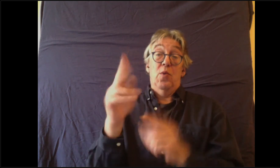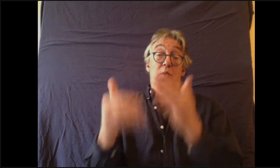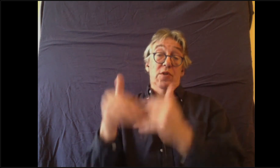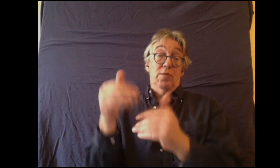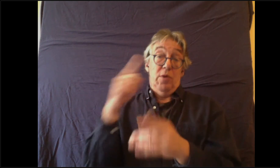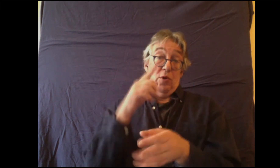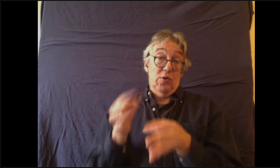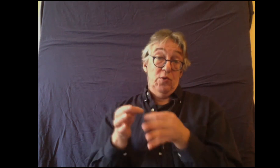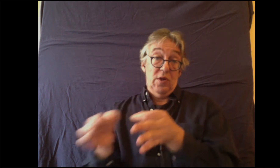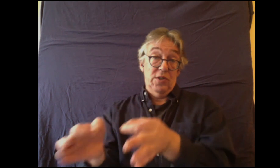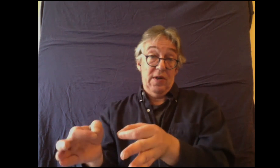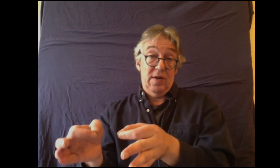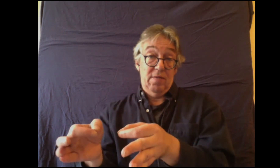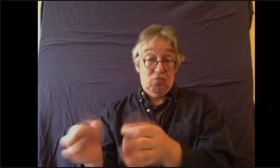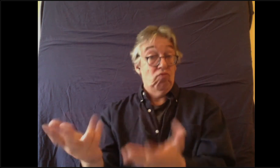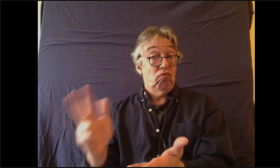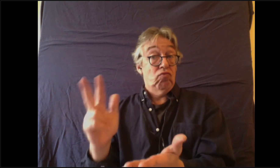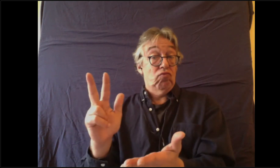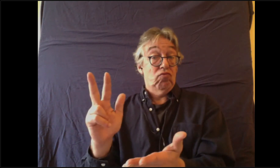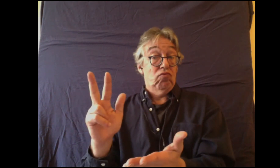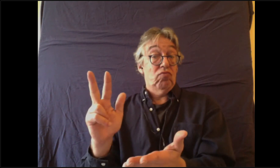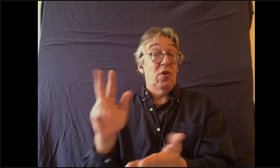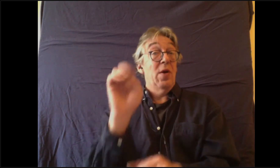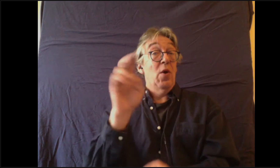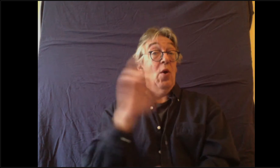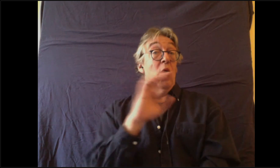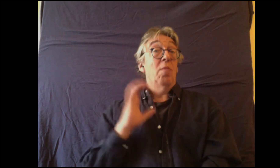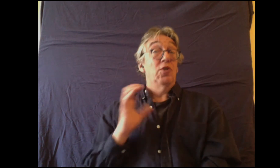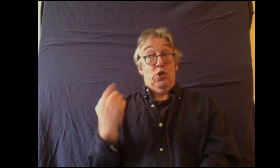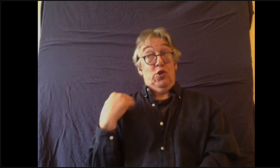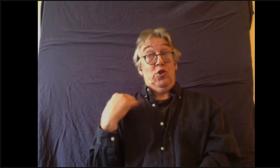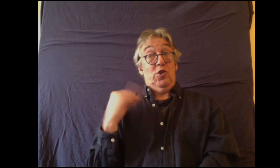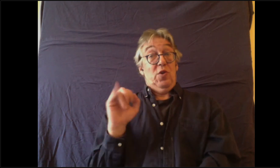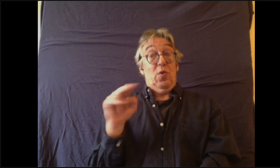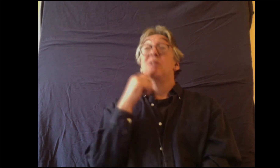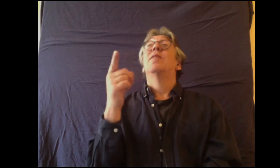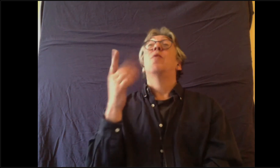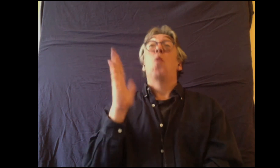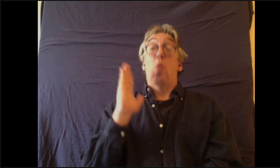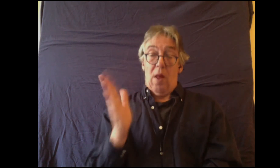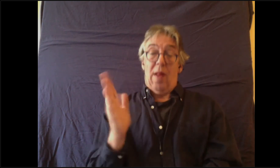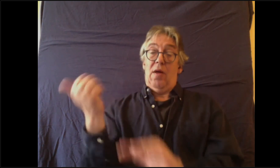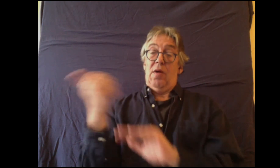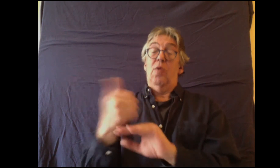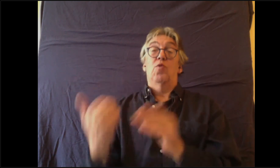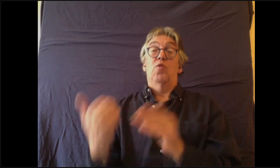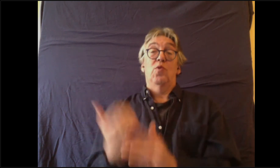It has been approved in... .